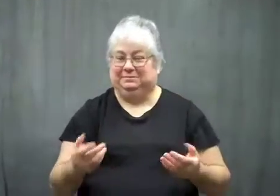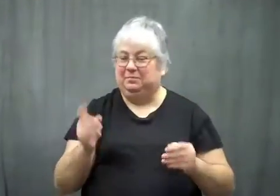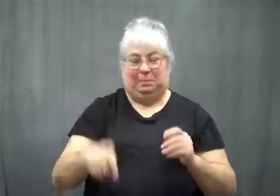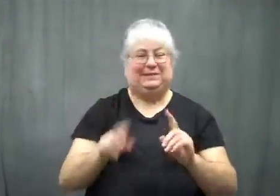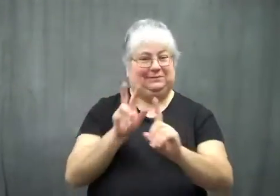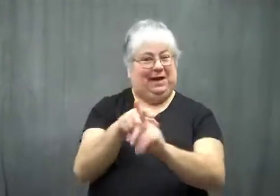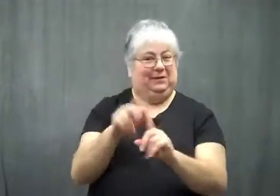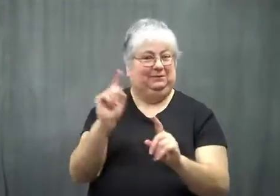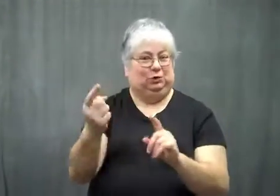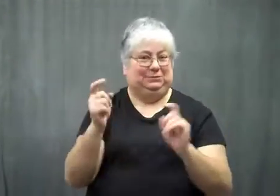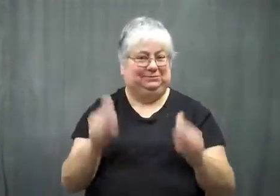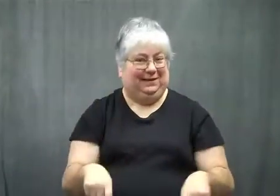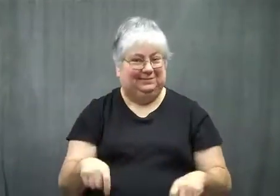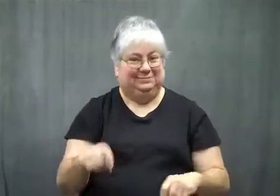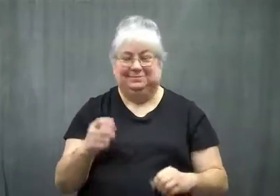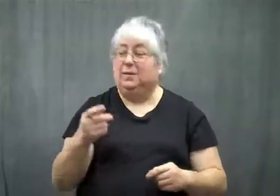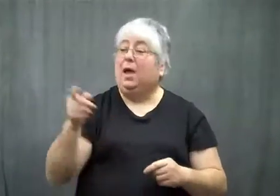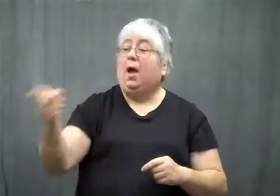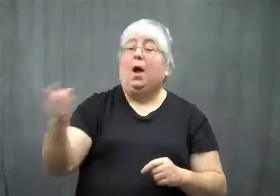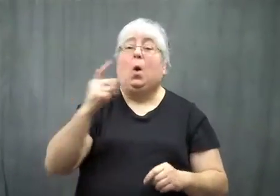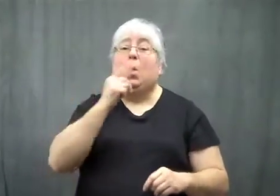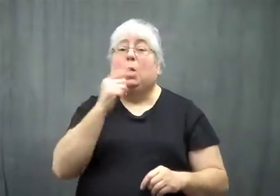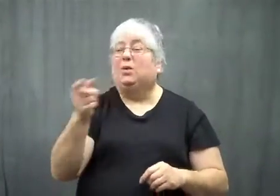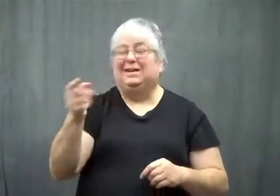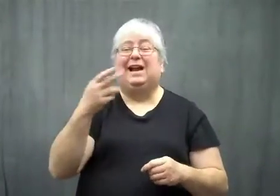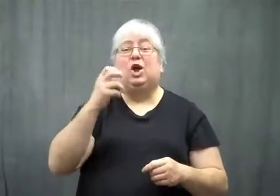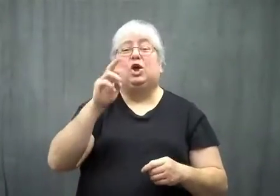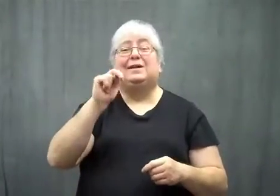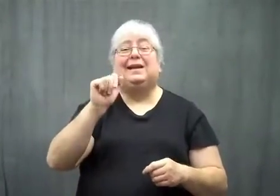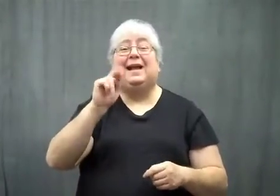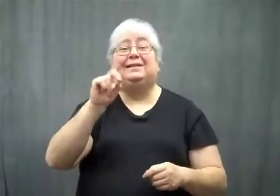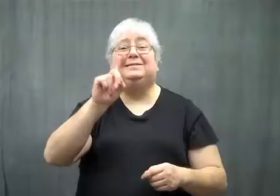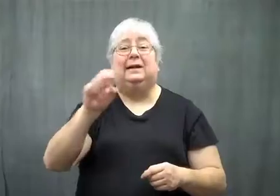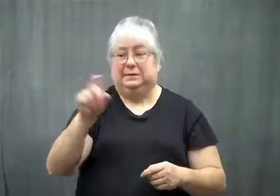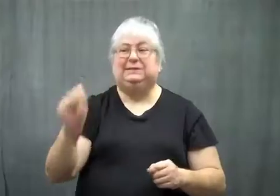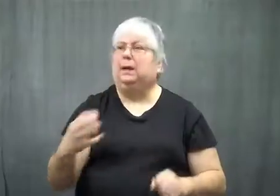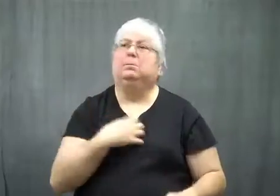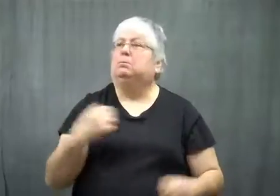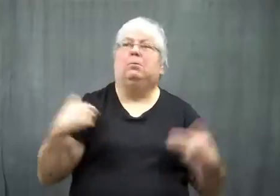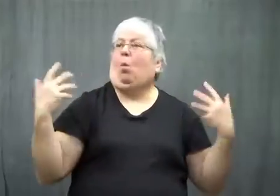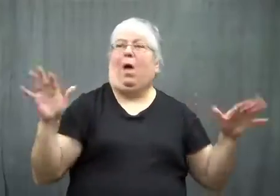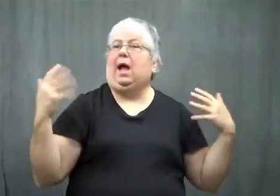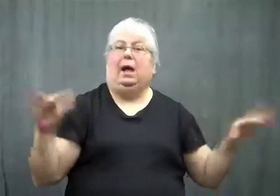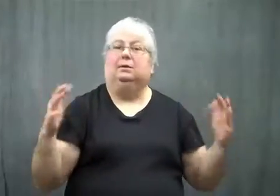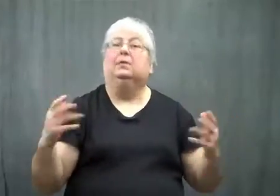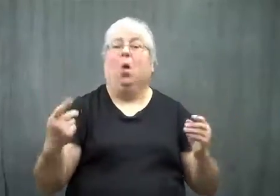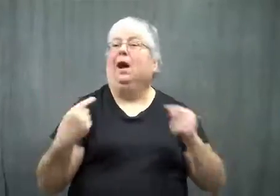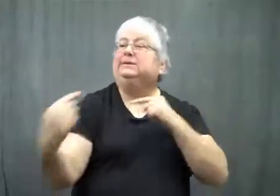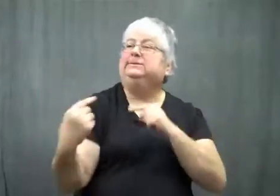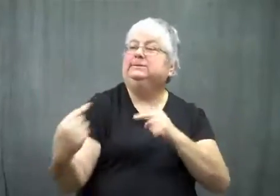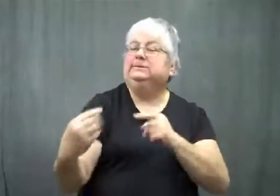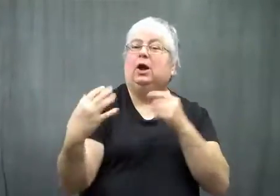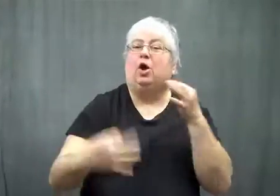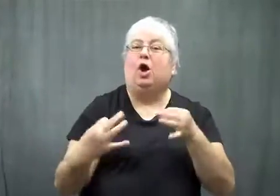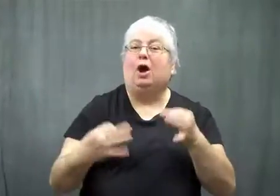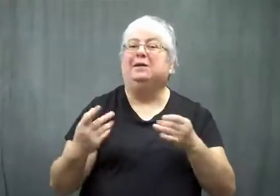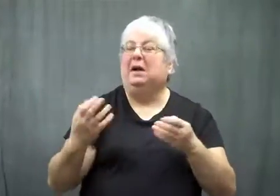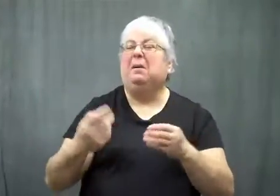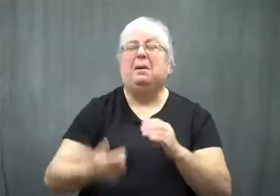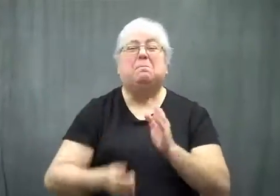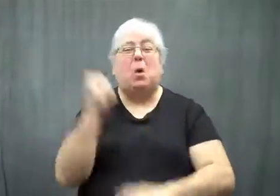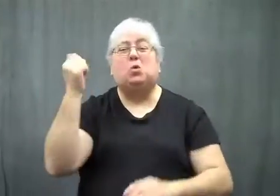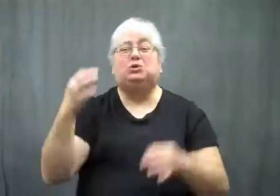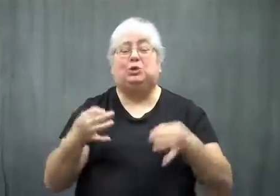That has to be filed first.